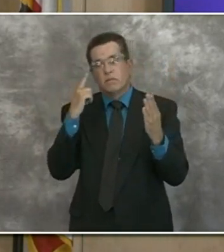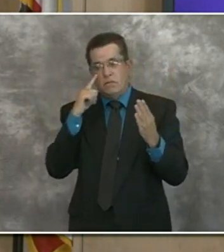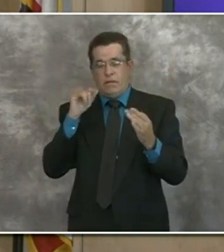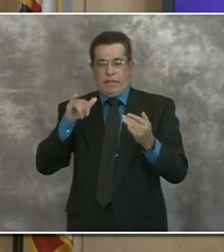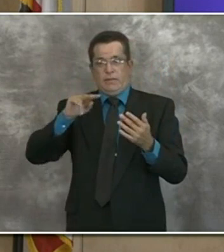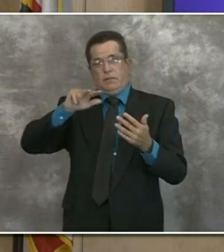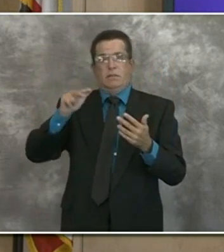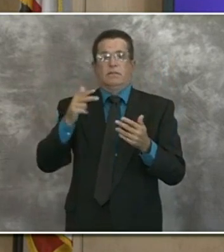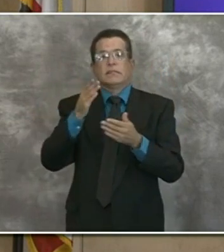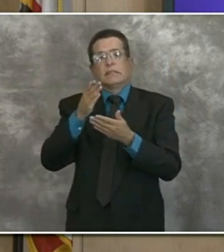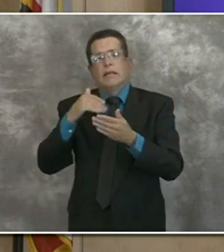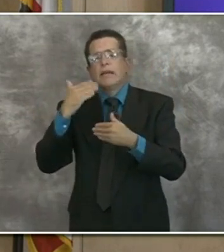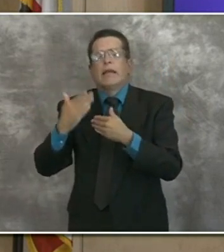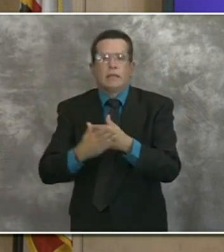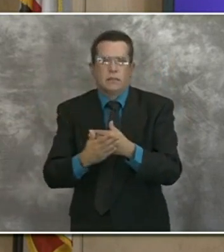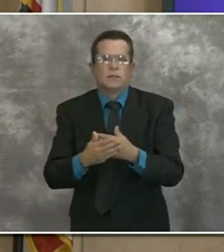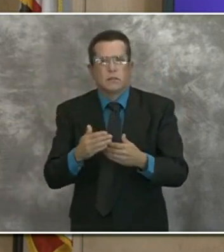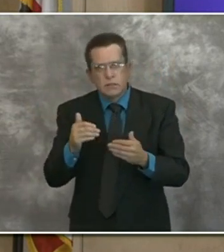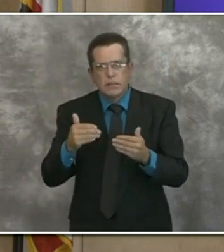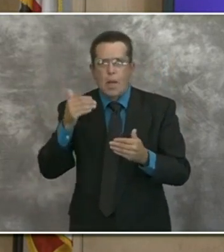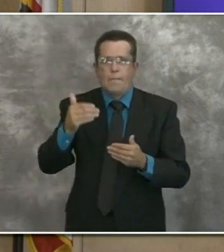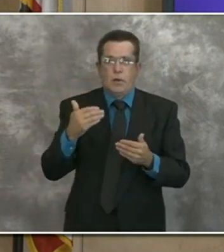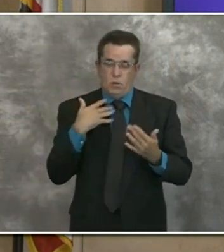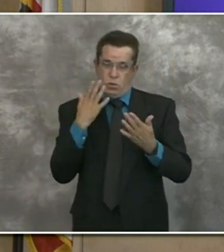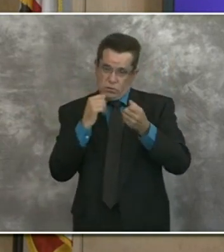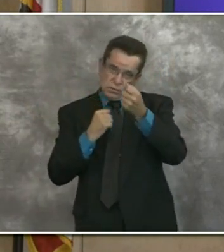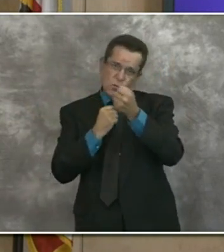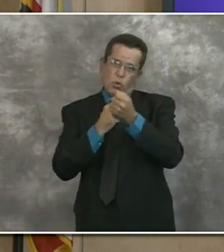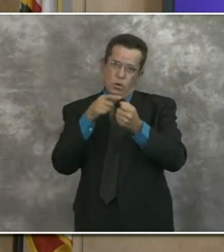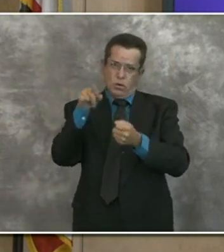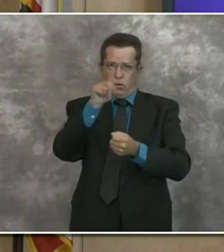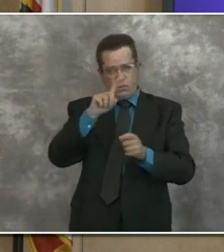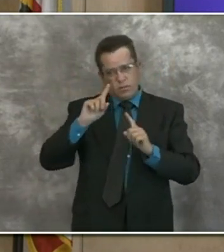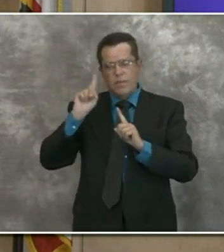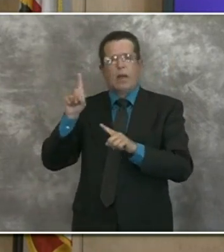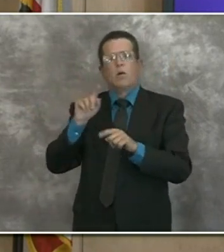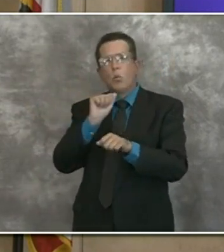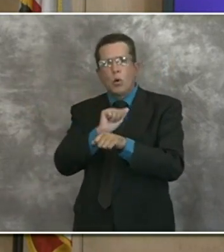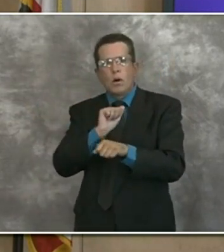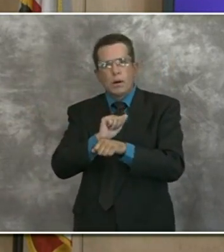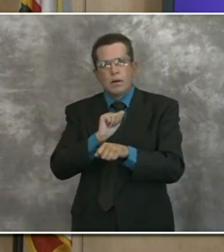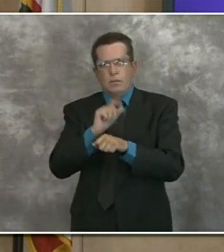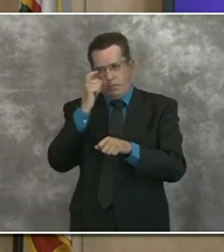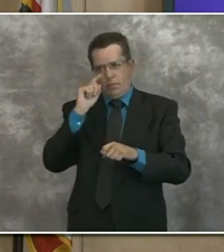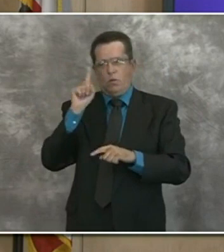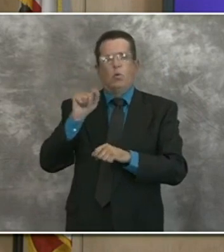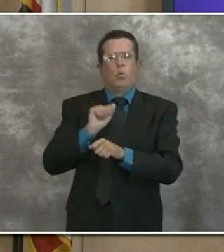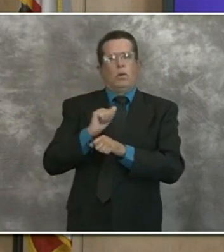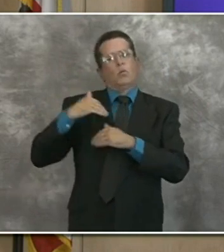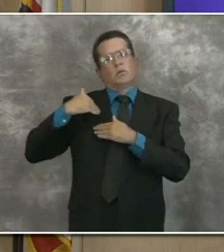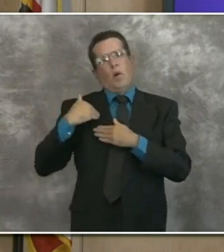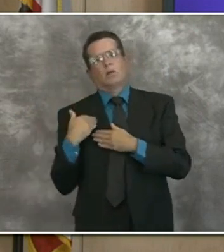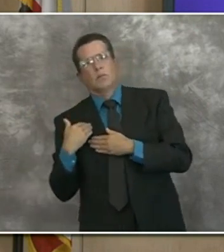REGION. WE ALSO KNOW THERE IS CONSIDERABLE EXCITEMENT AROUND ADVANCEMENT THROUGH THE RE OPENING STAGES AND PHASES. AND